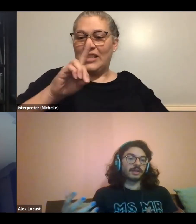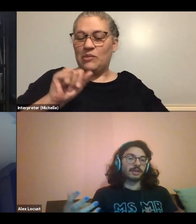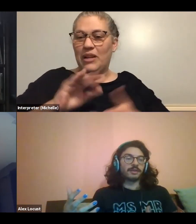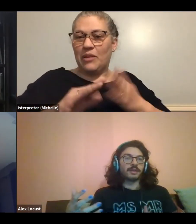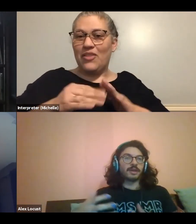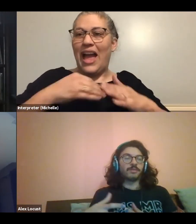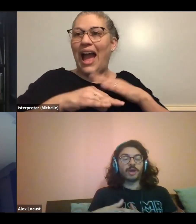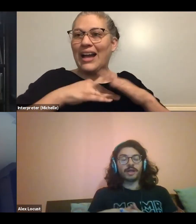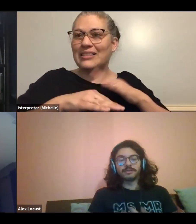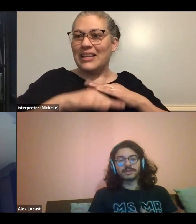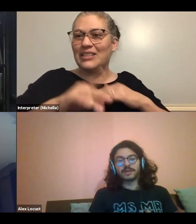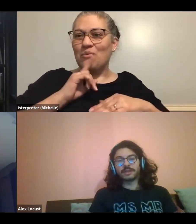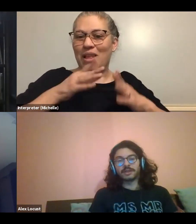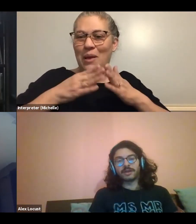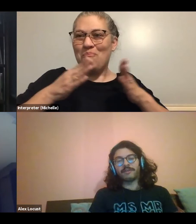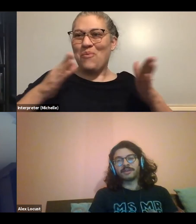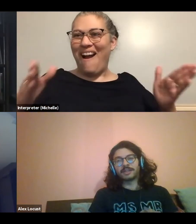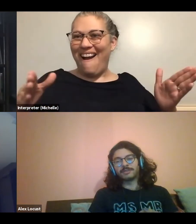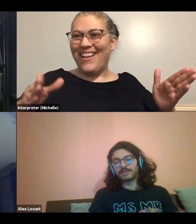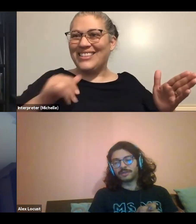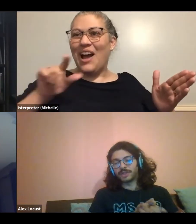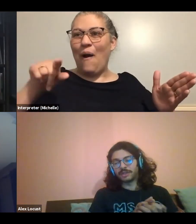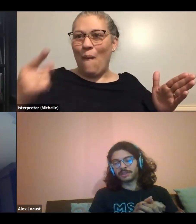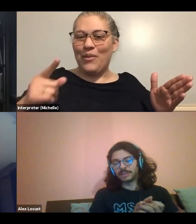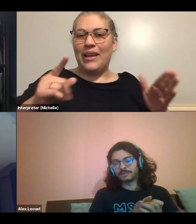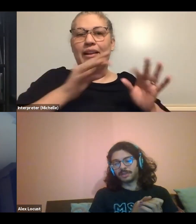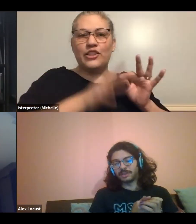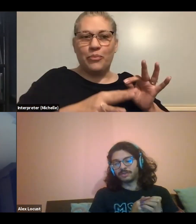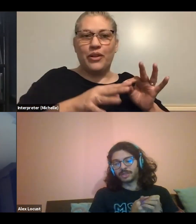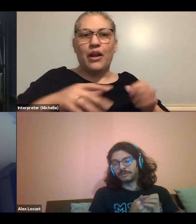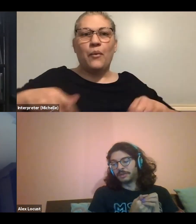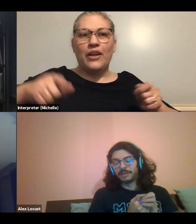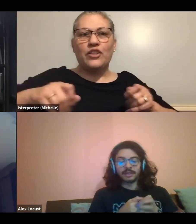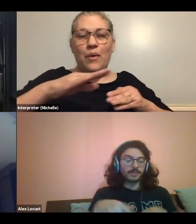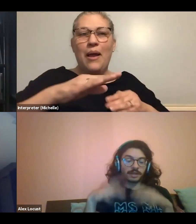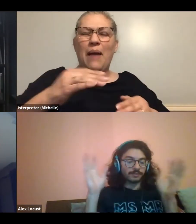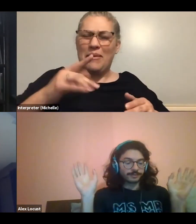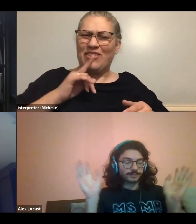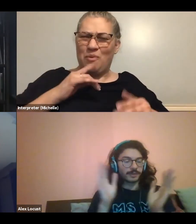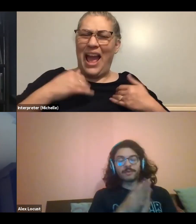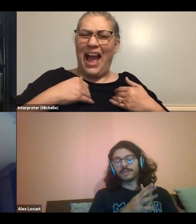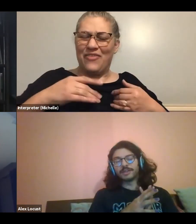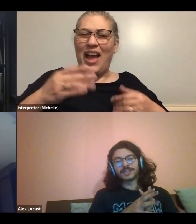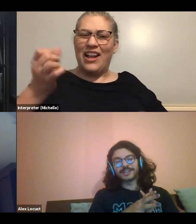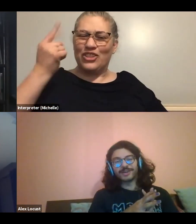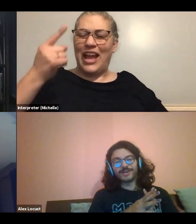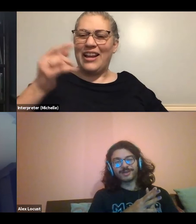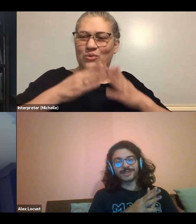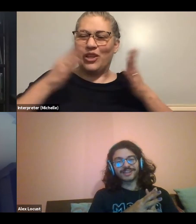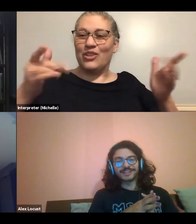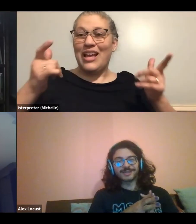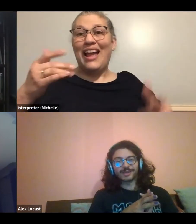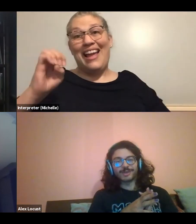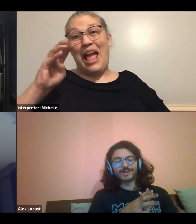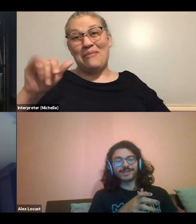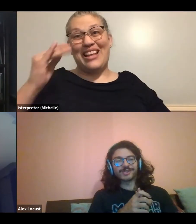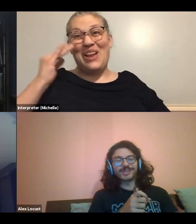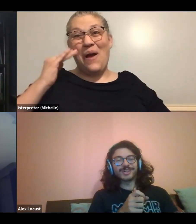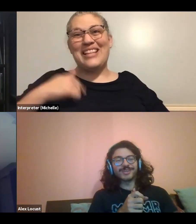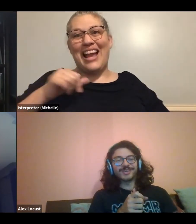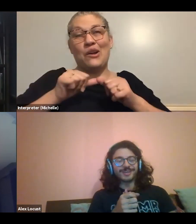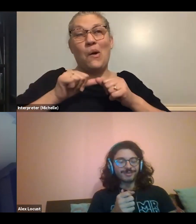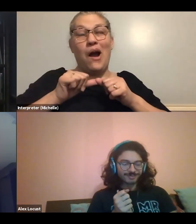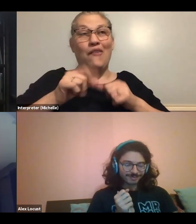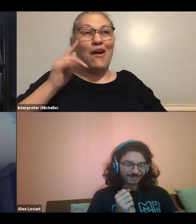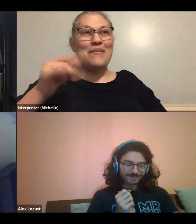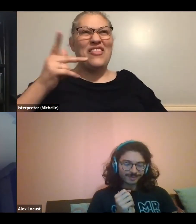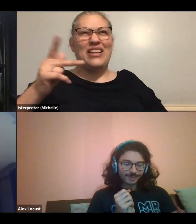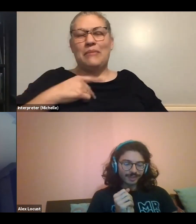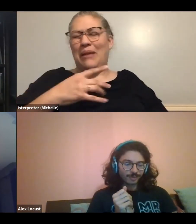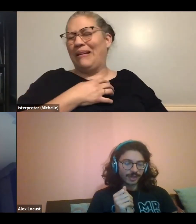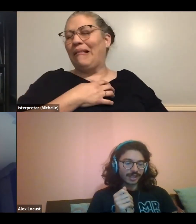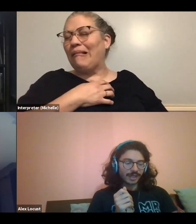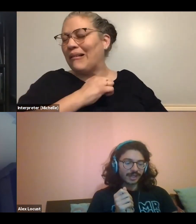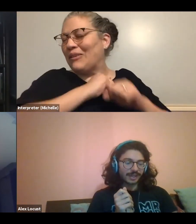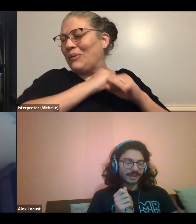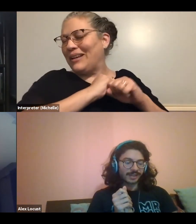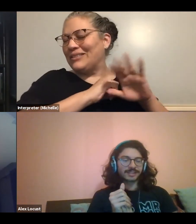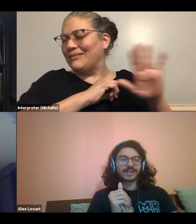Alex Locust: But the things that I know we do look for or what I know I really enjoy seeing how Superfast invites a lot of DIY content right or like do it yourself where.